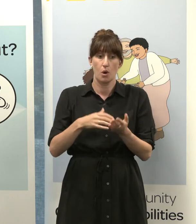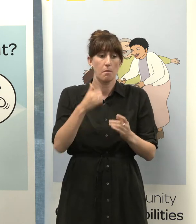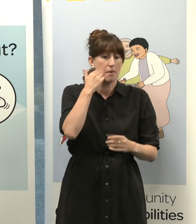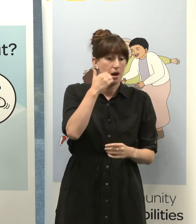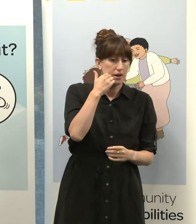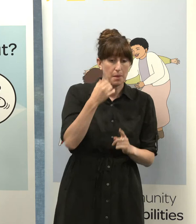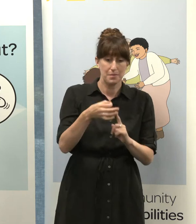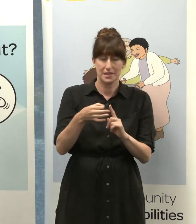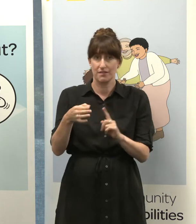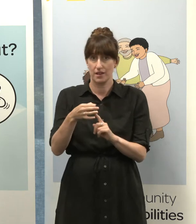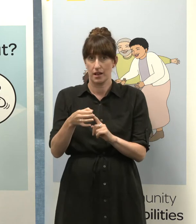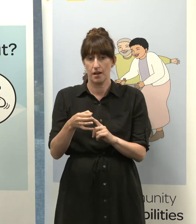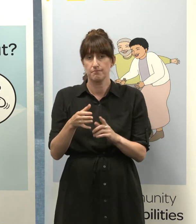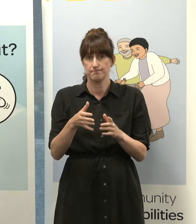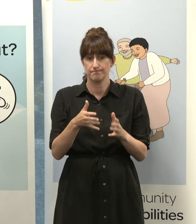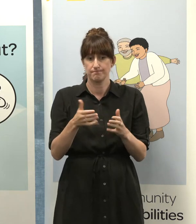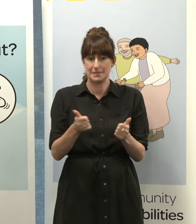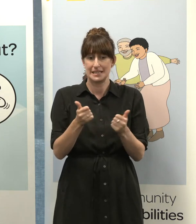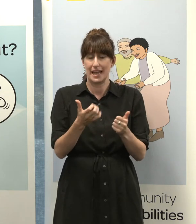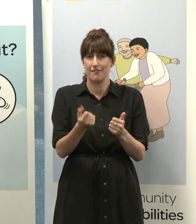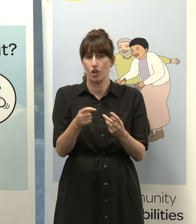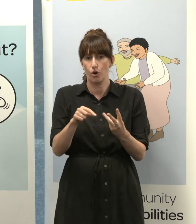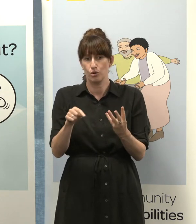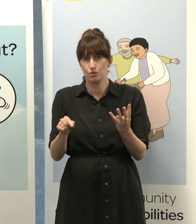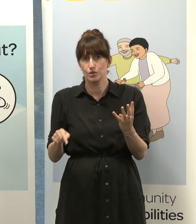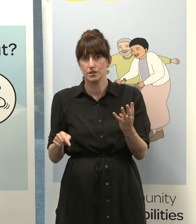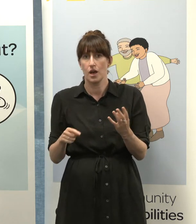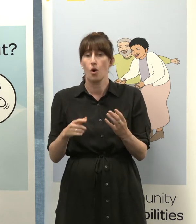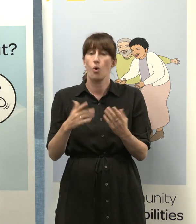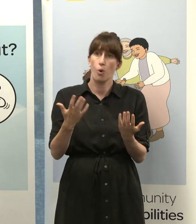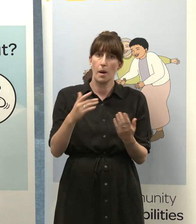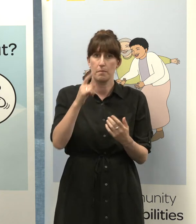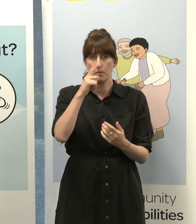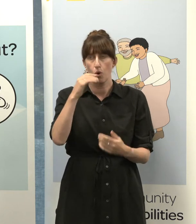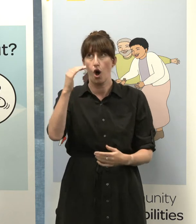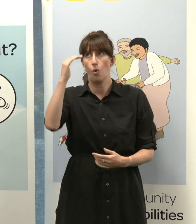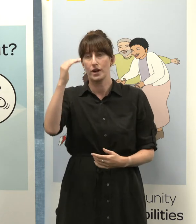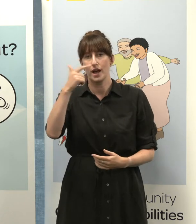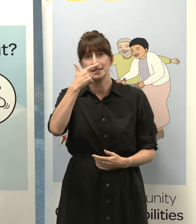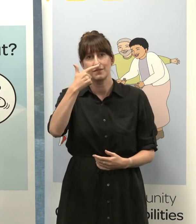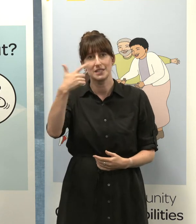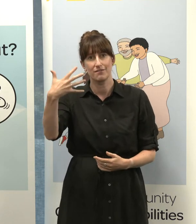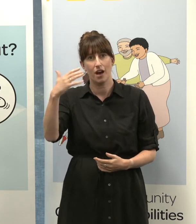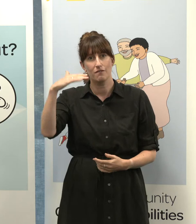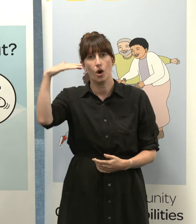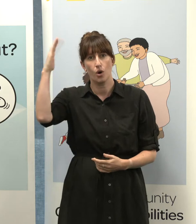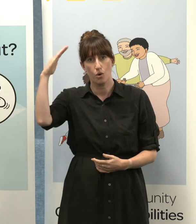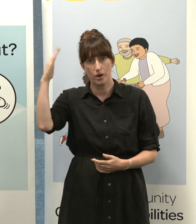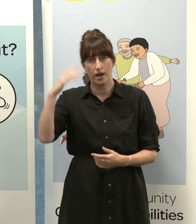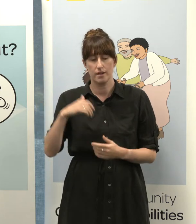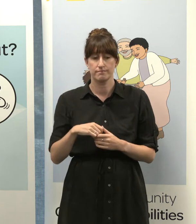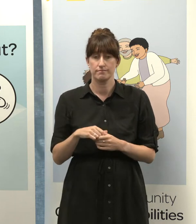conditions that make them more vulnerable. Those are the groups we are looking at, specifically in Maori and Pacific people.